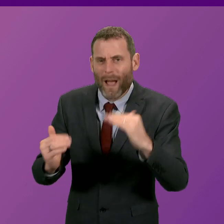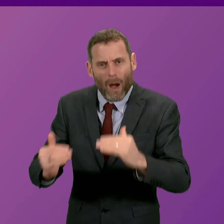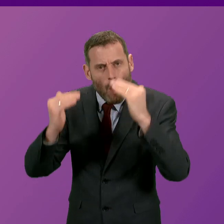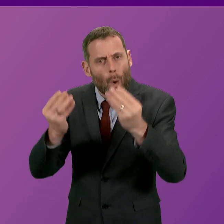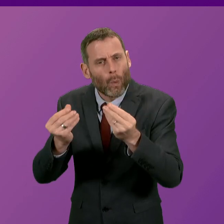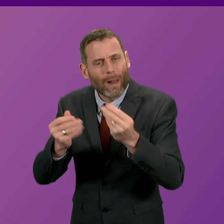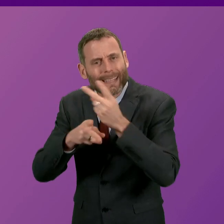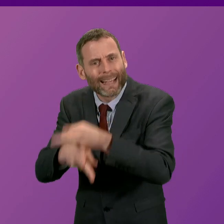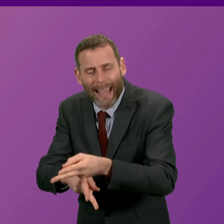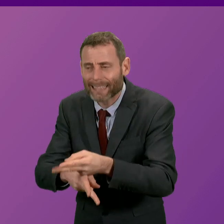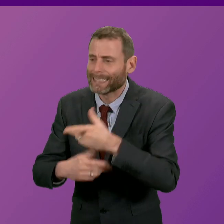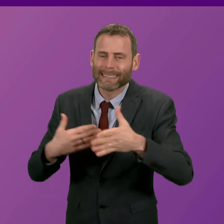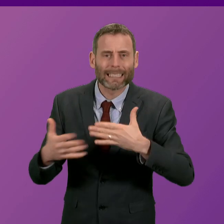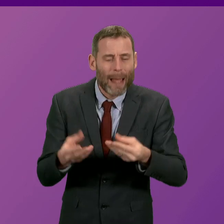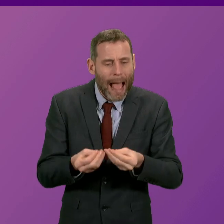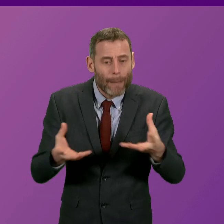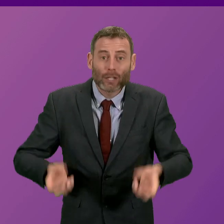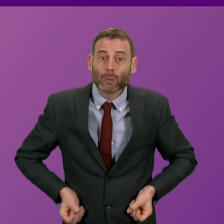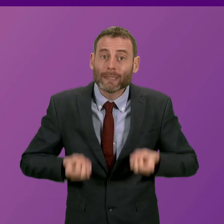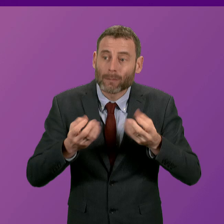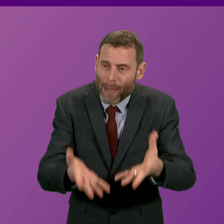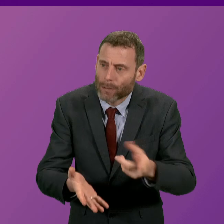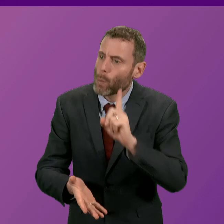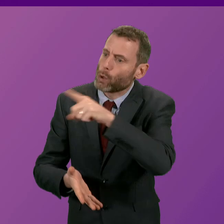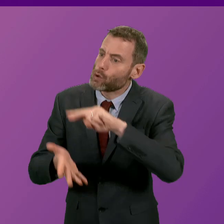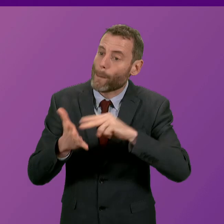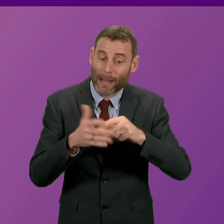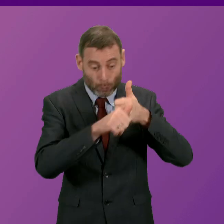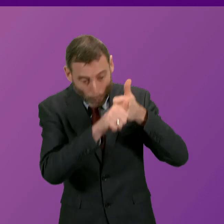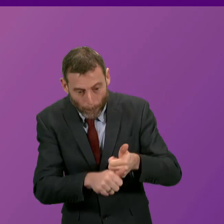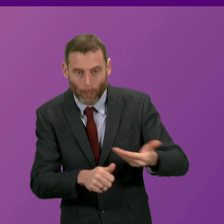it is about supporting businesses to thrive and grow. It is not just about how much we spend,